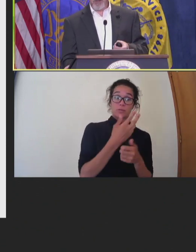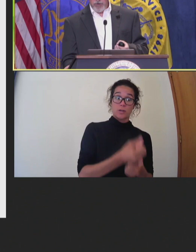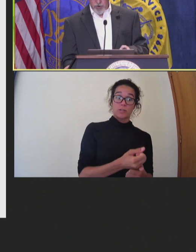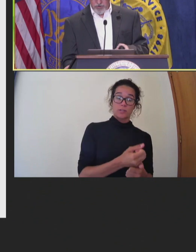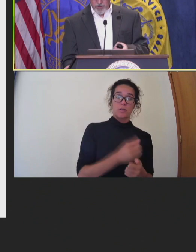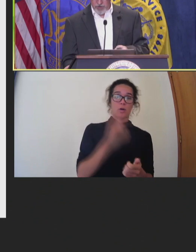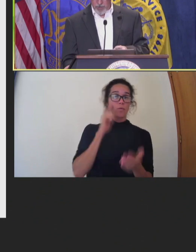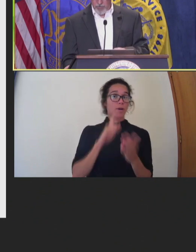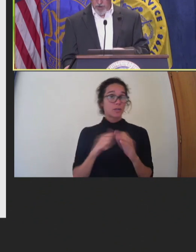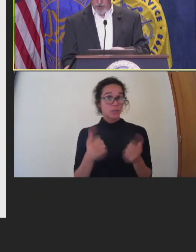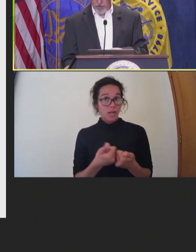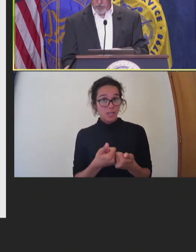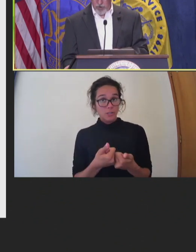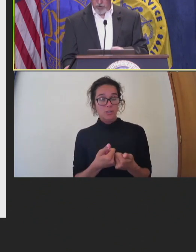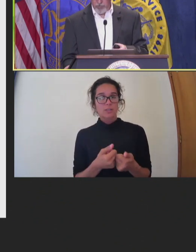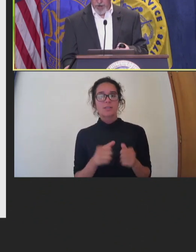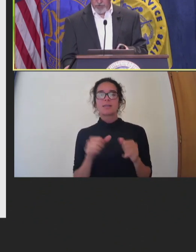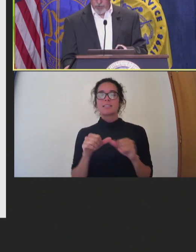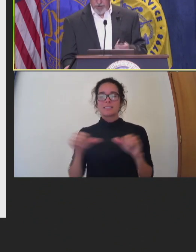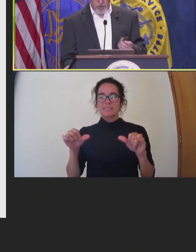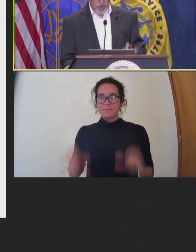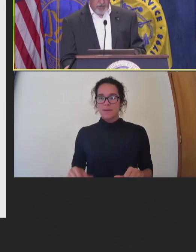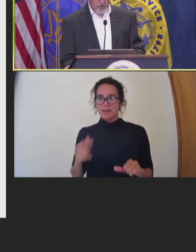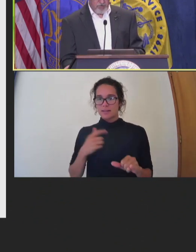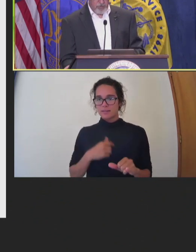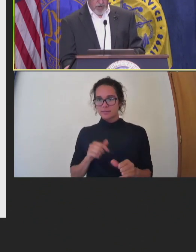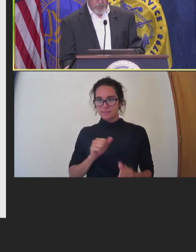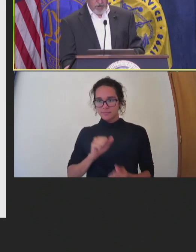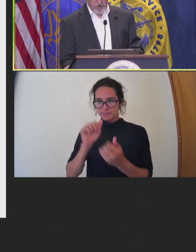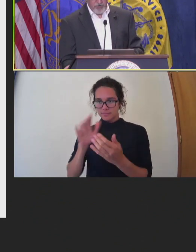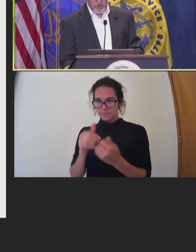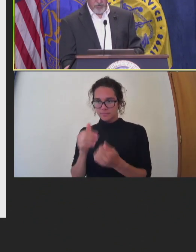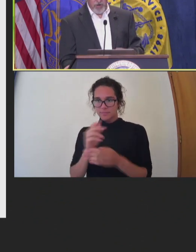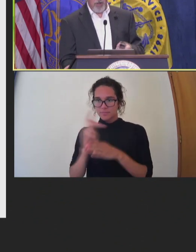address healthcare provider concerns by explaining changes and recommendations,